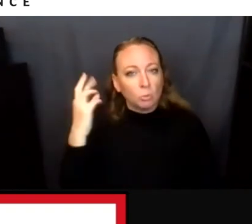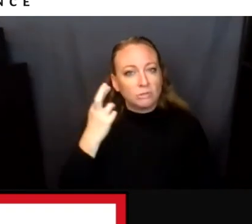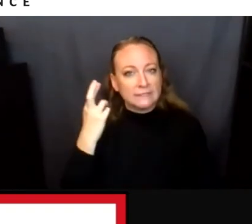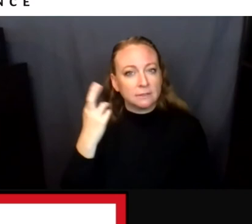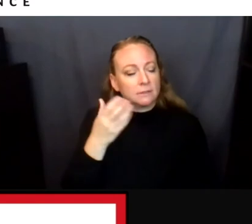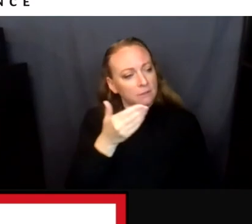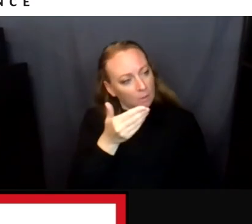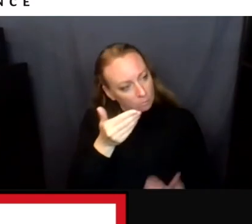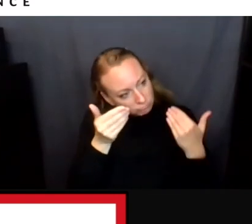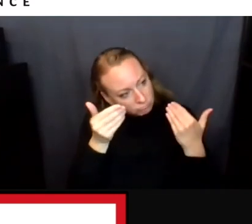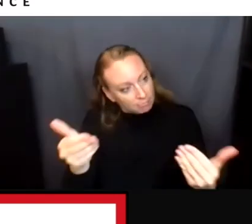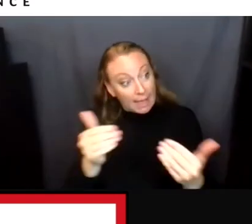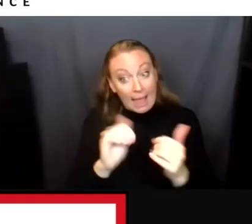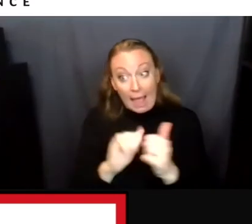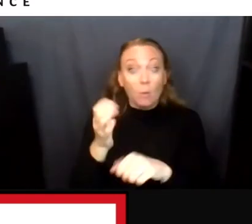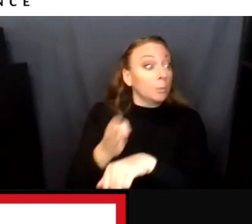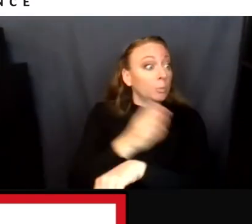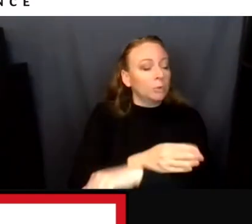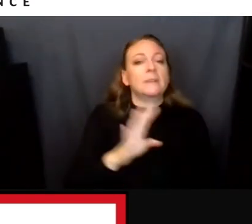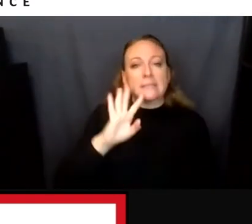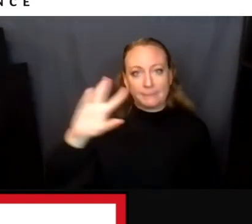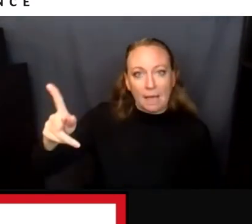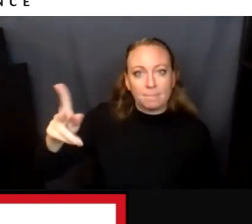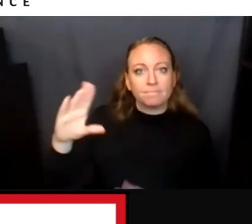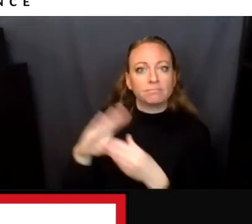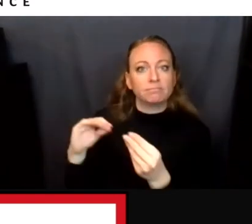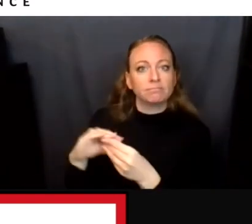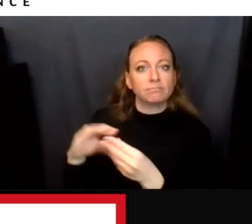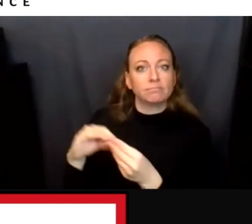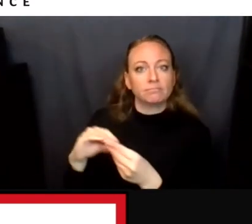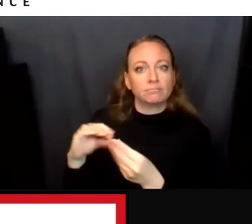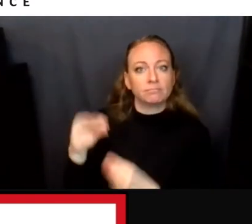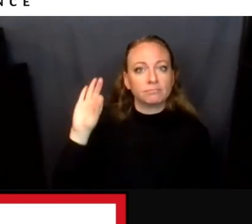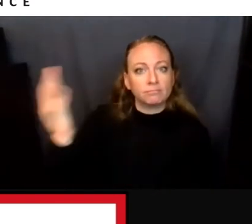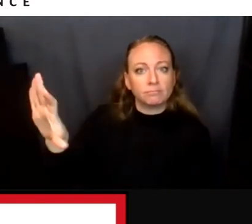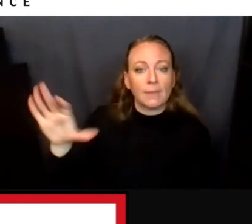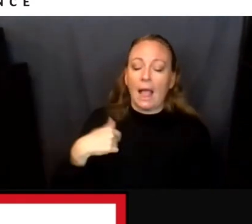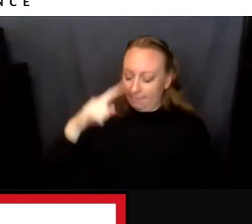And I really believe strongly that in this two year period,